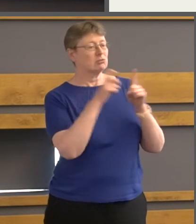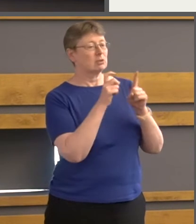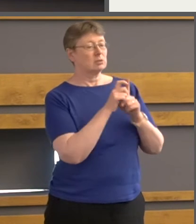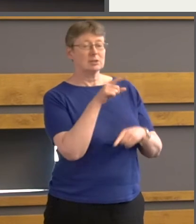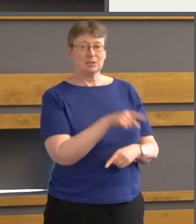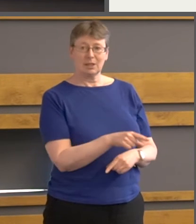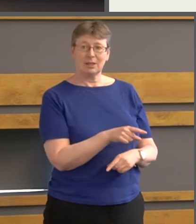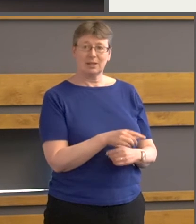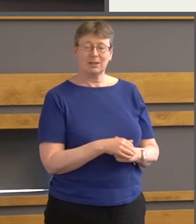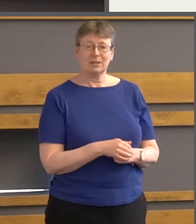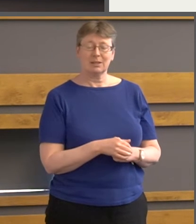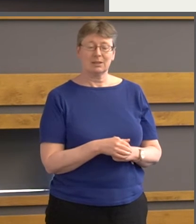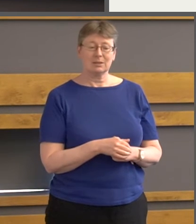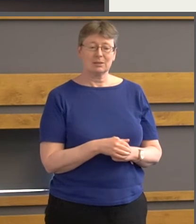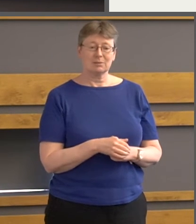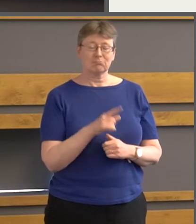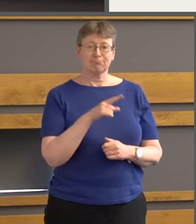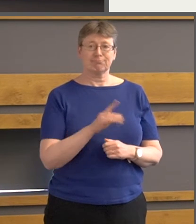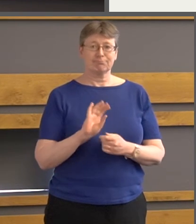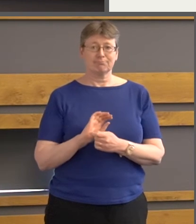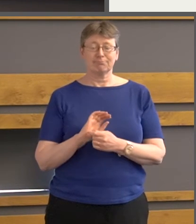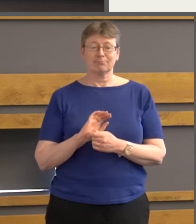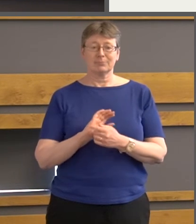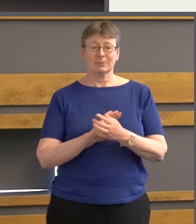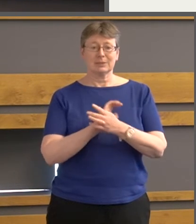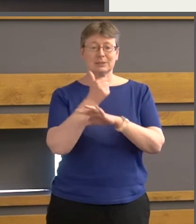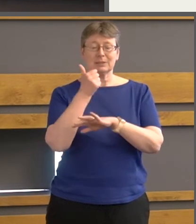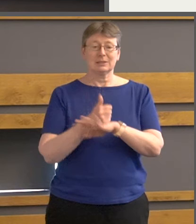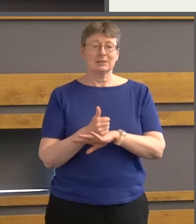first established their mill in Shrirampur